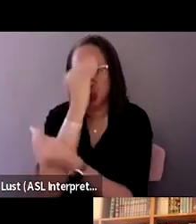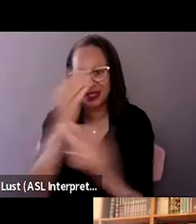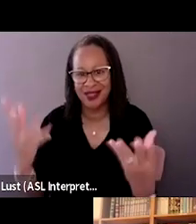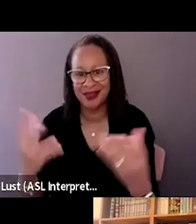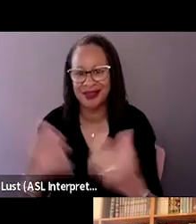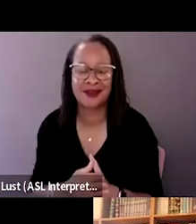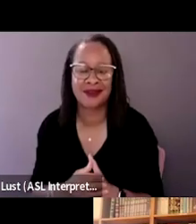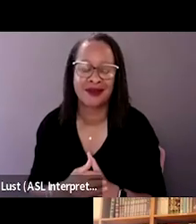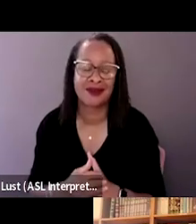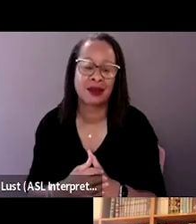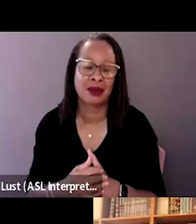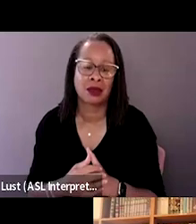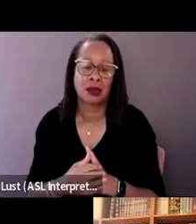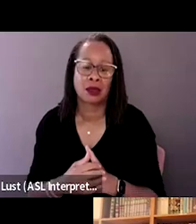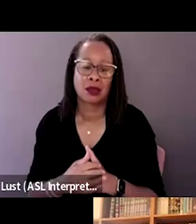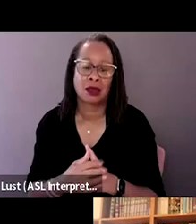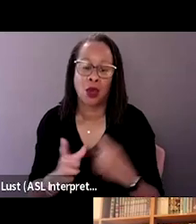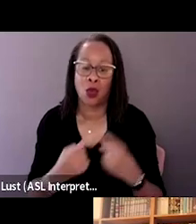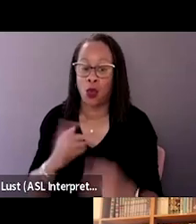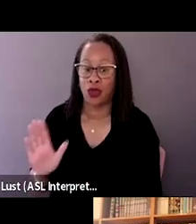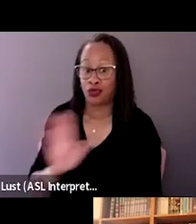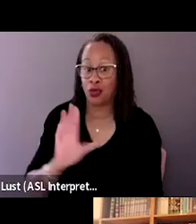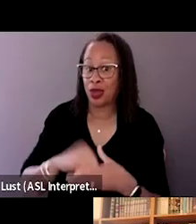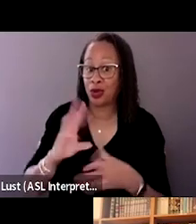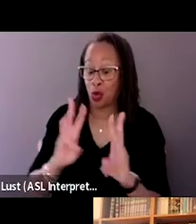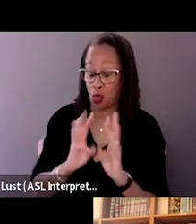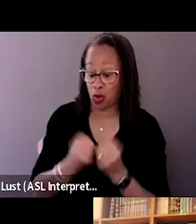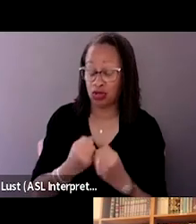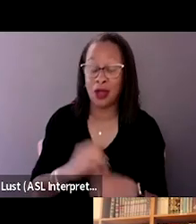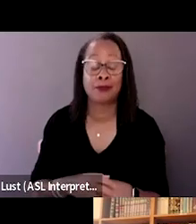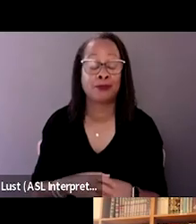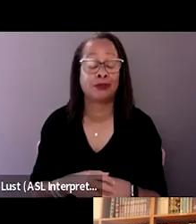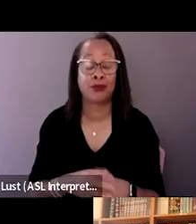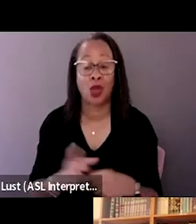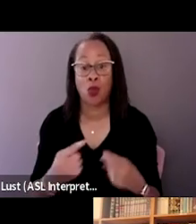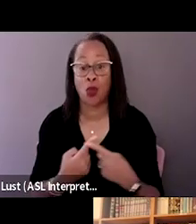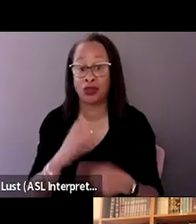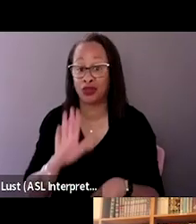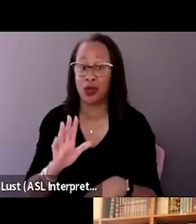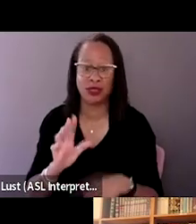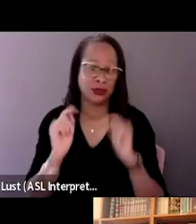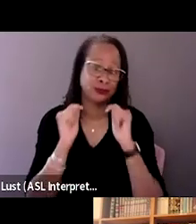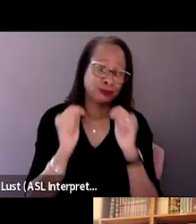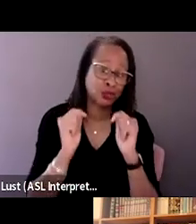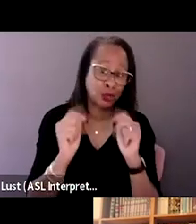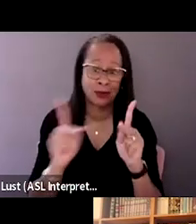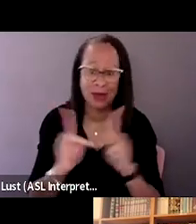And when you are in a workshop, when you are in a tutoring place, when you are speaking